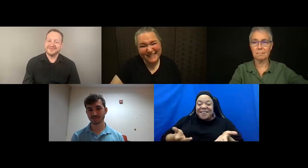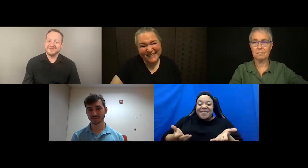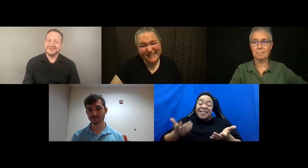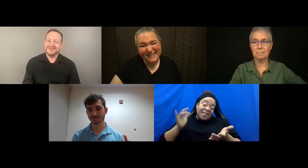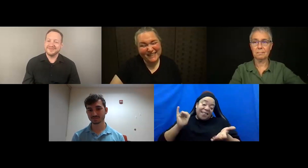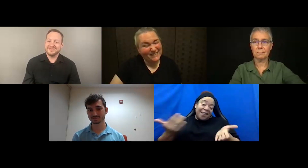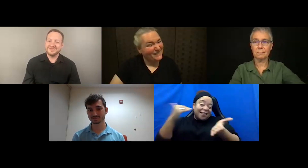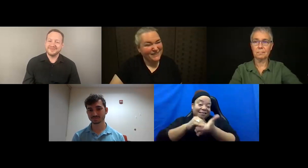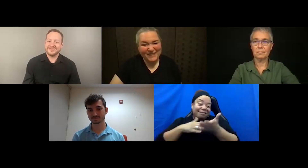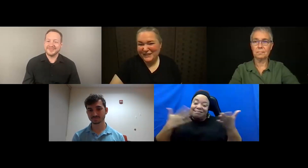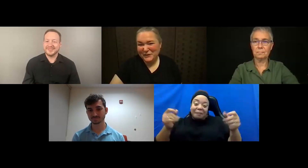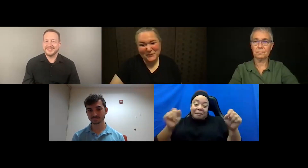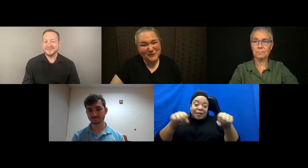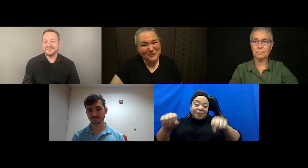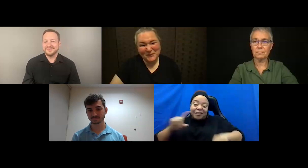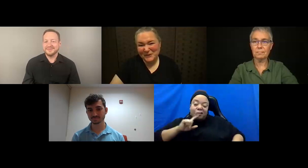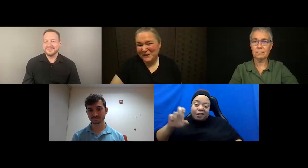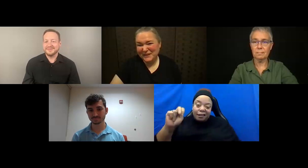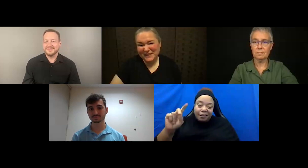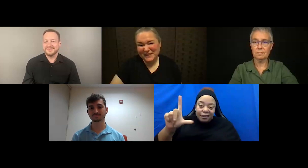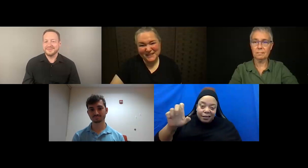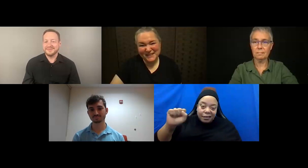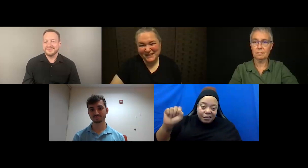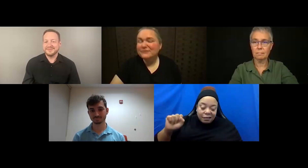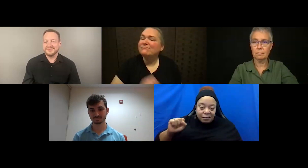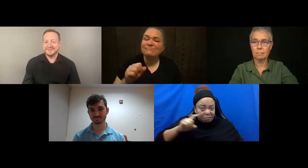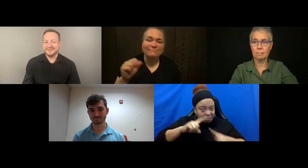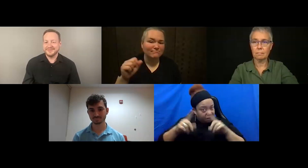That's where things are going. The possibilities are endless.